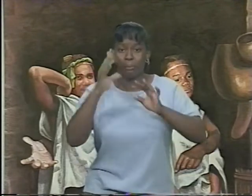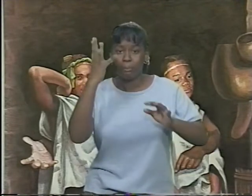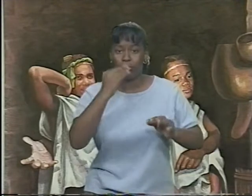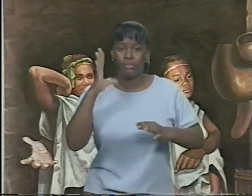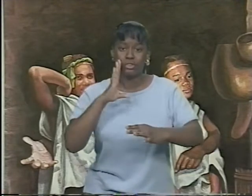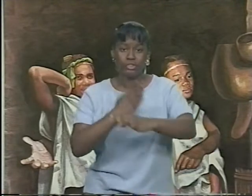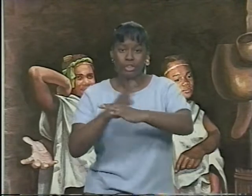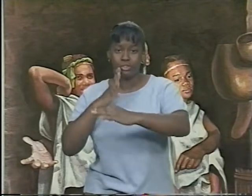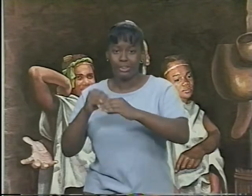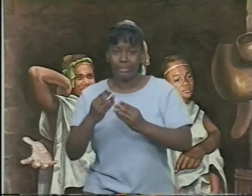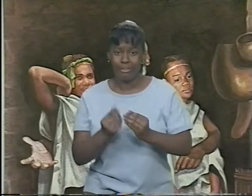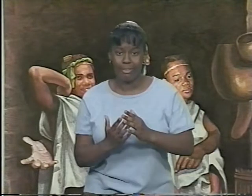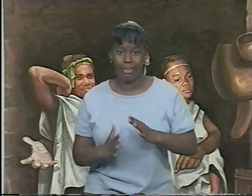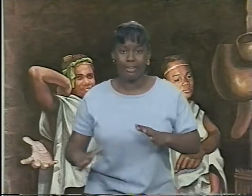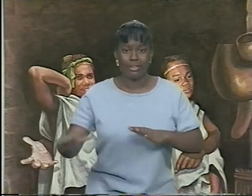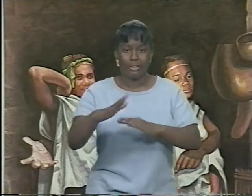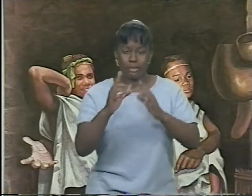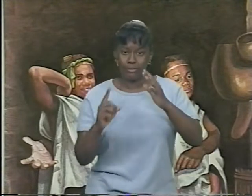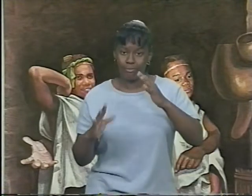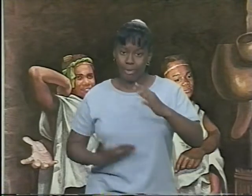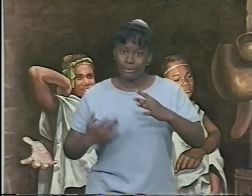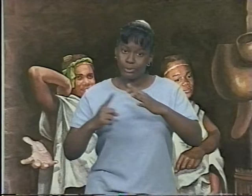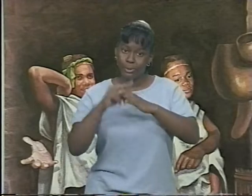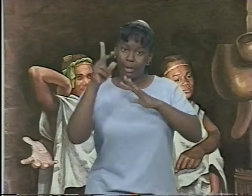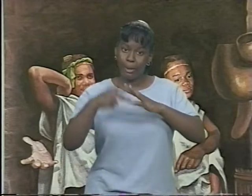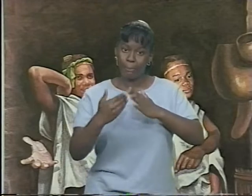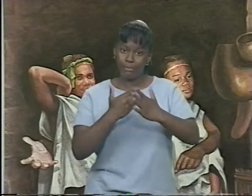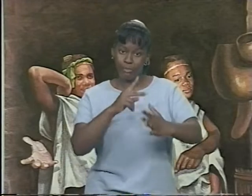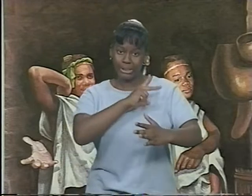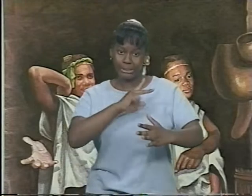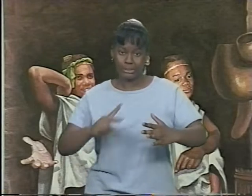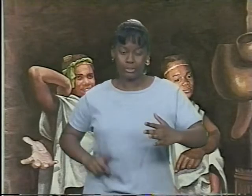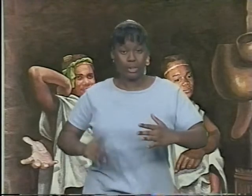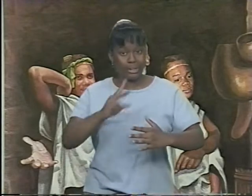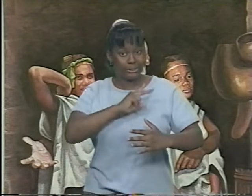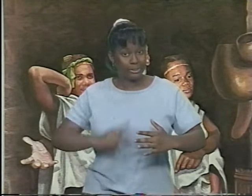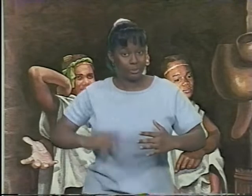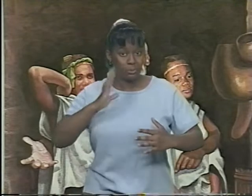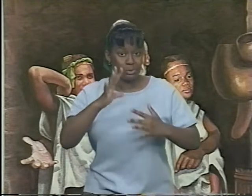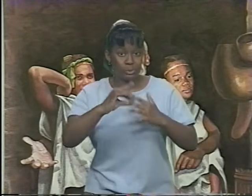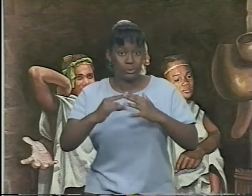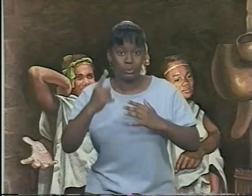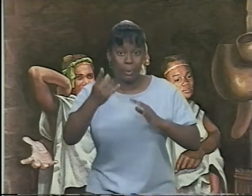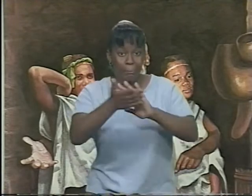"The Most Worthy and Beautiful Daughters in the Land are invited to appear before the King,